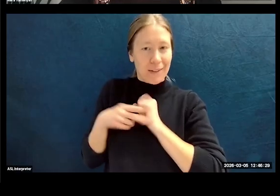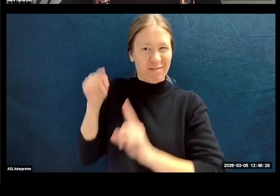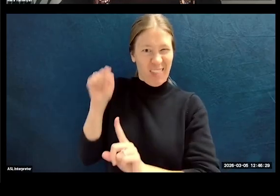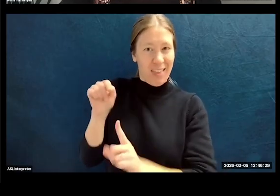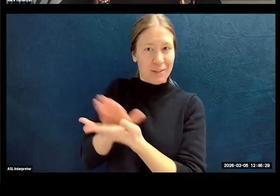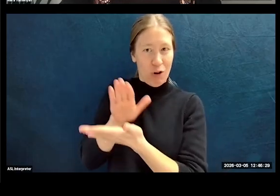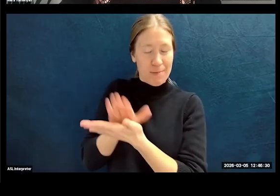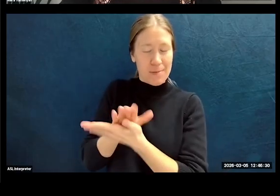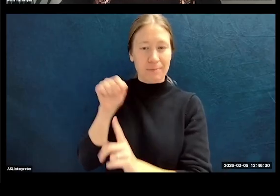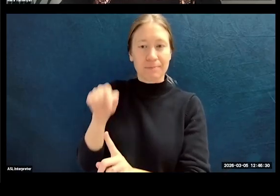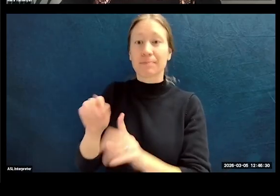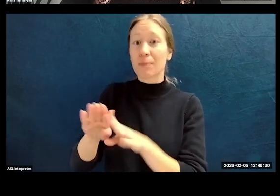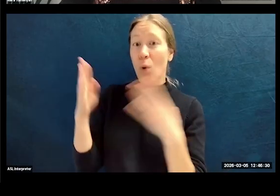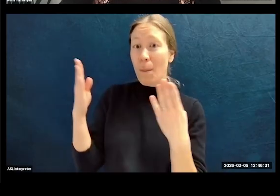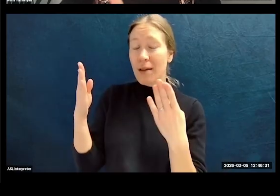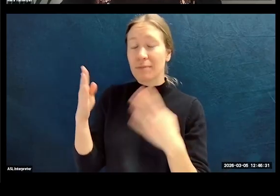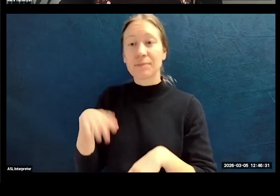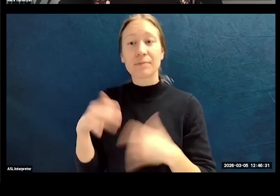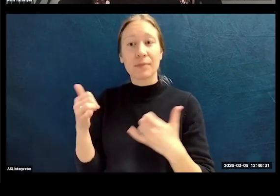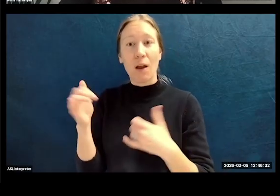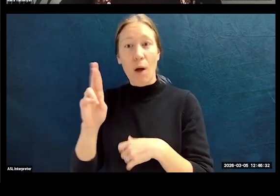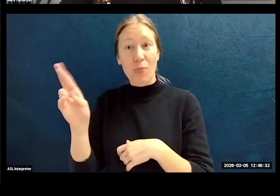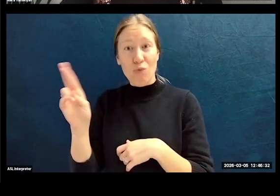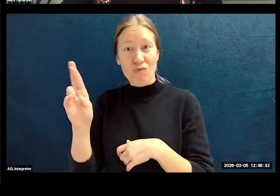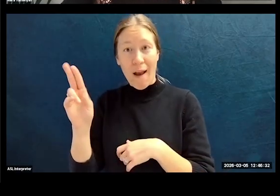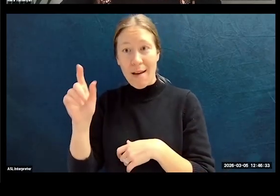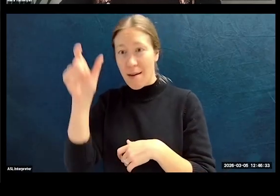And when I go to the right hand side panel,